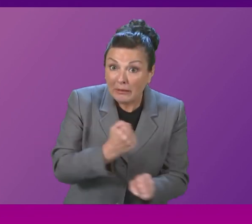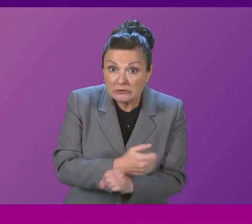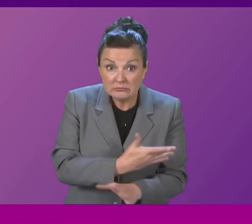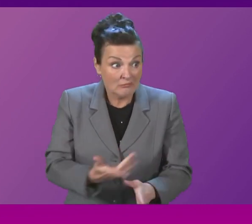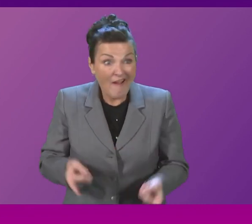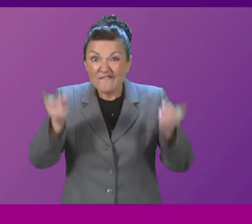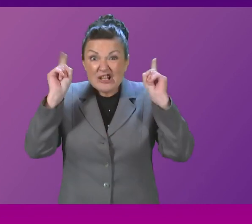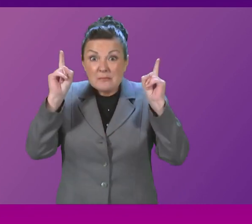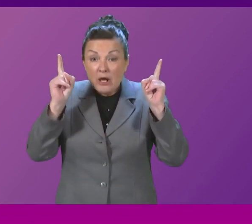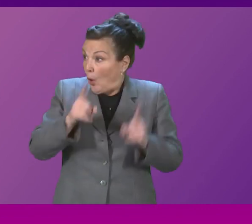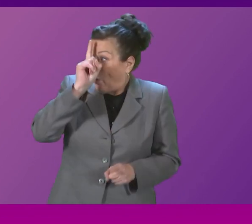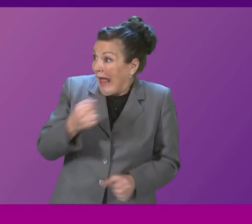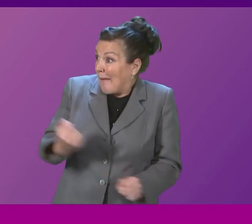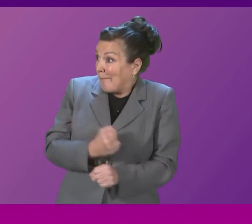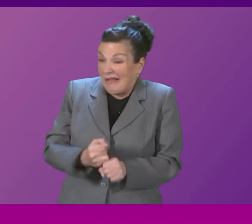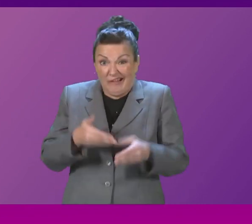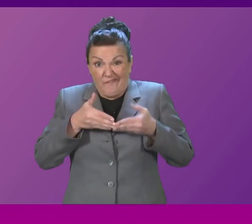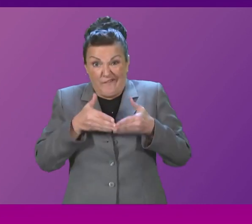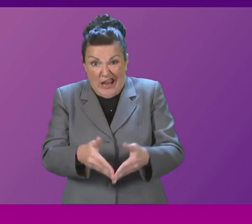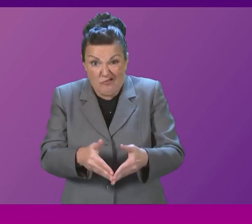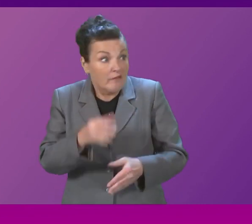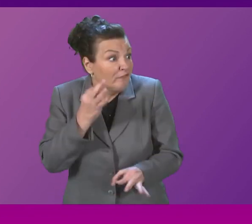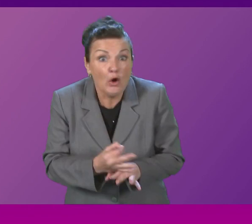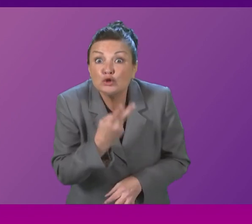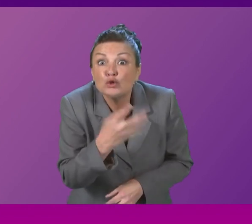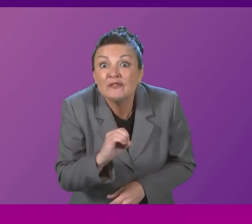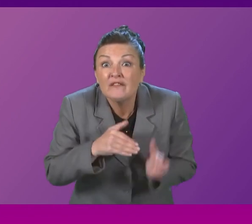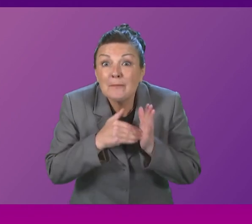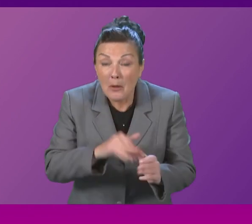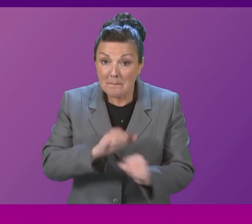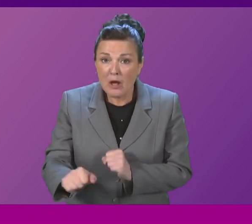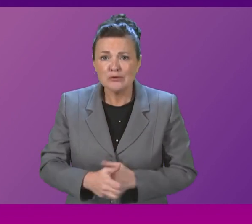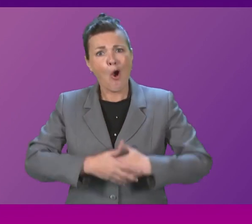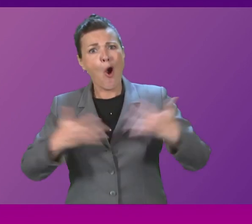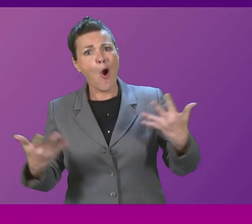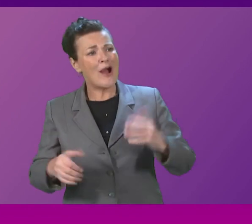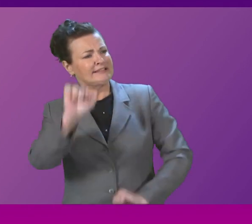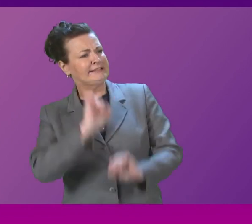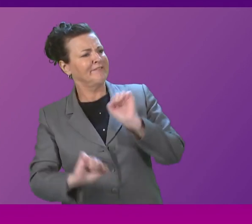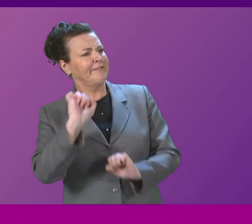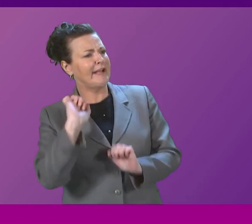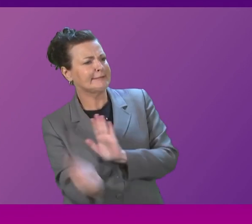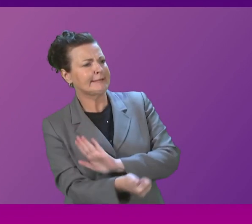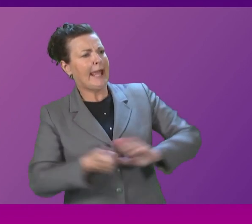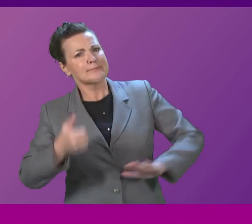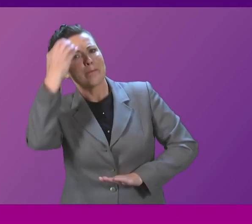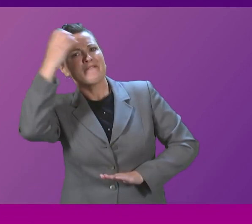build a single ferry for £250 million or a defence expert who has advised the United